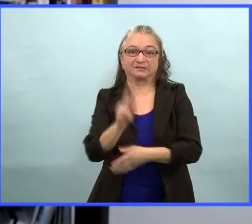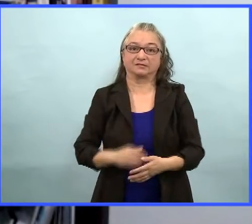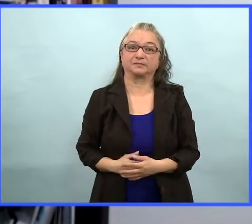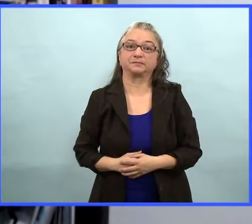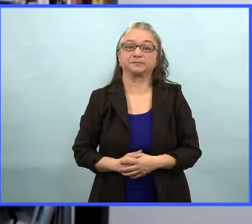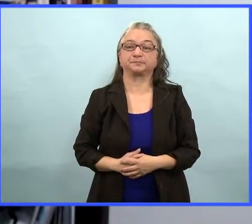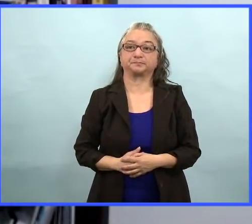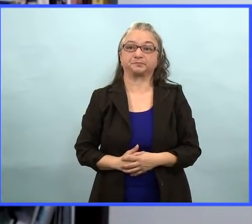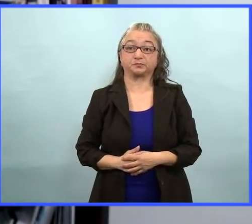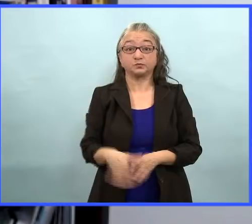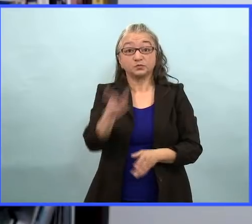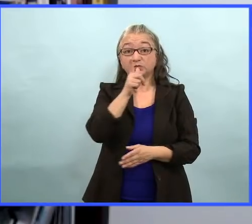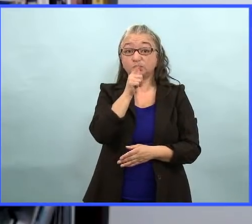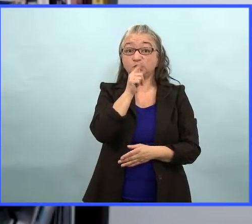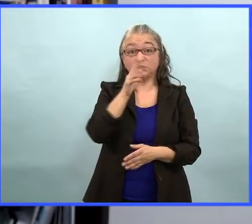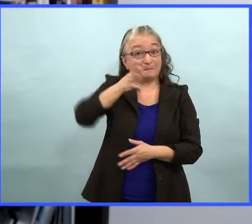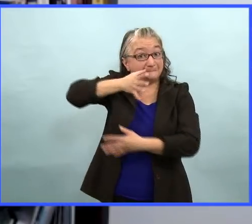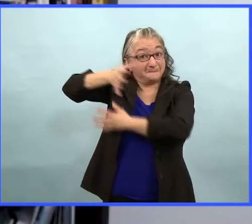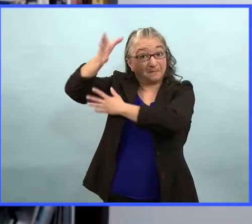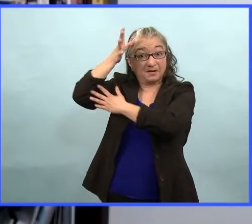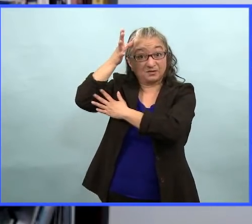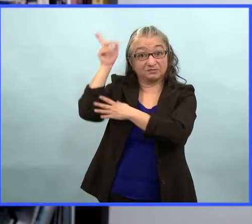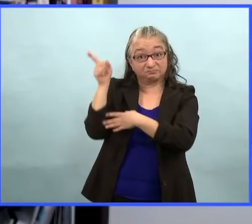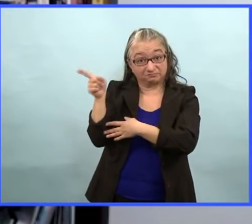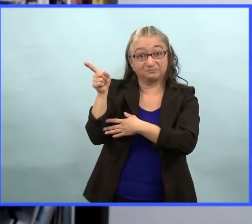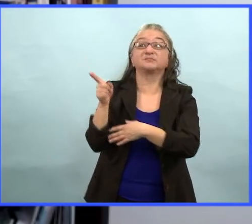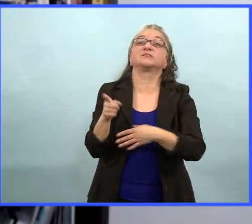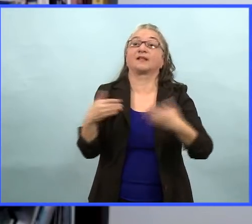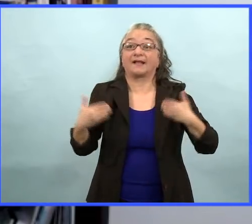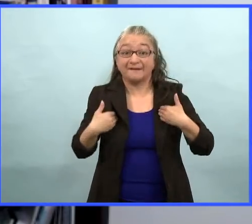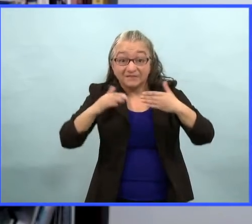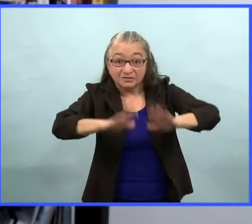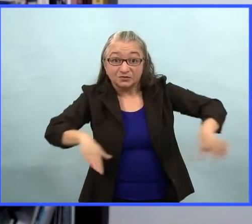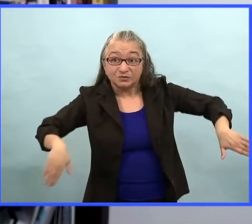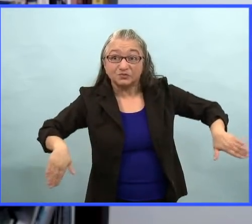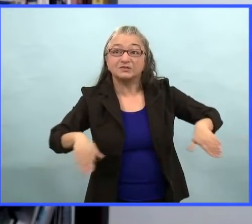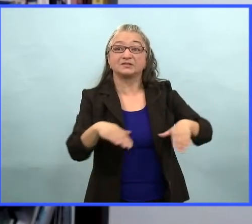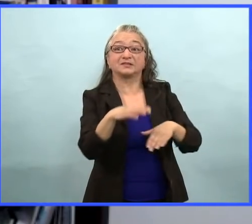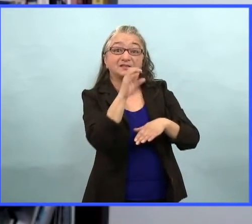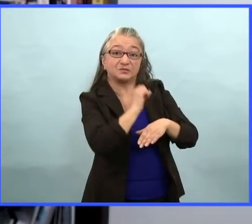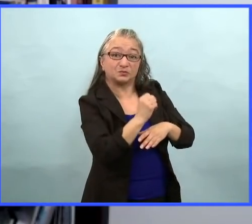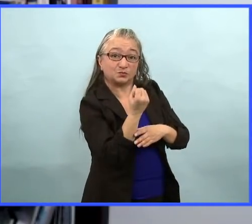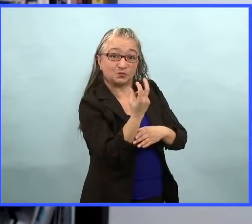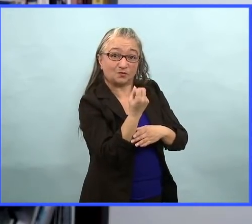17 often ask me about the safety and effectiveness of the vaccine and about the possibility of side